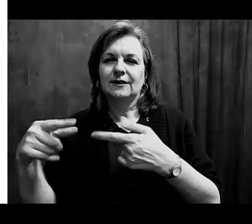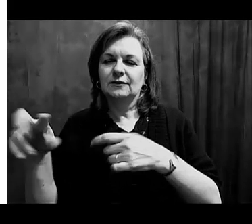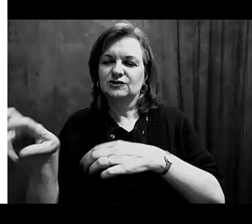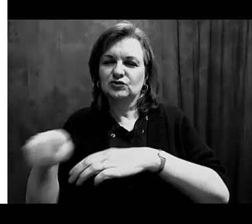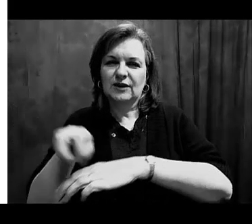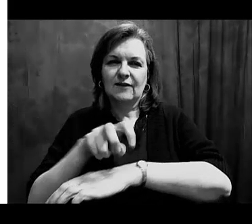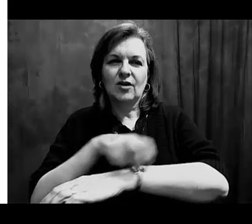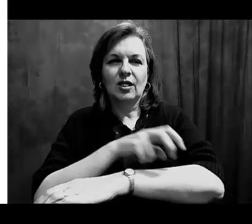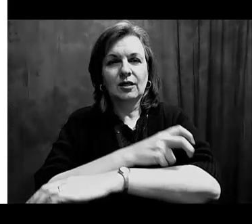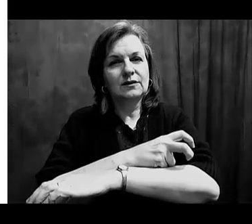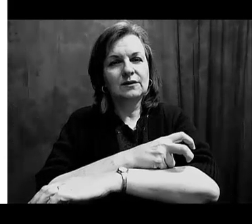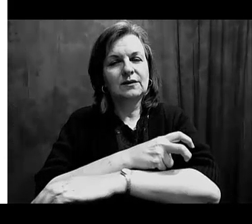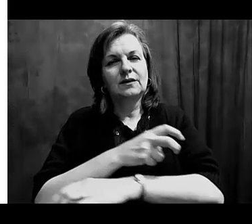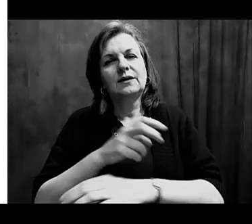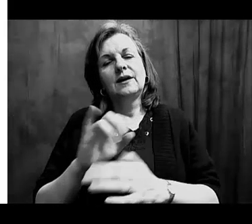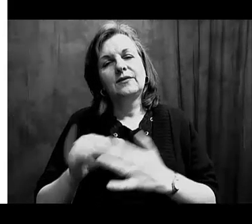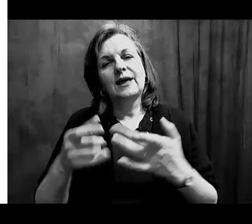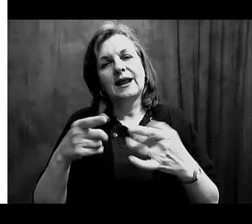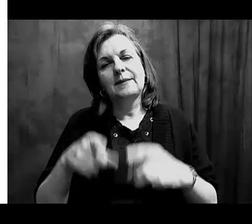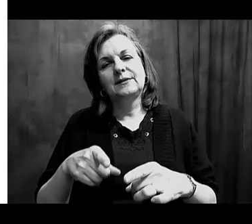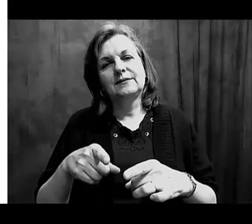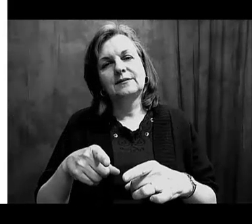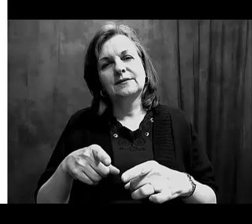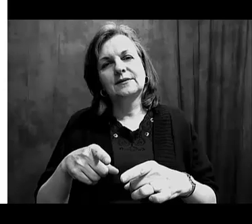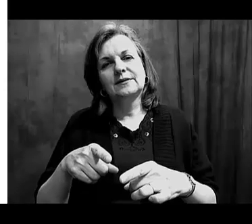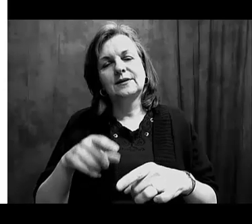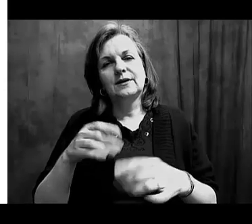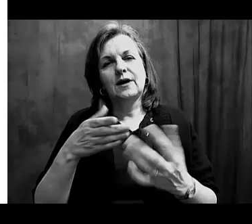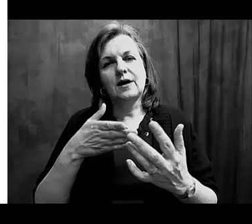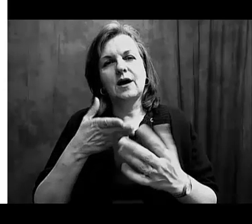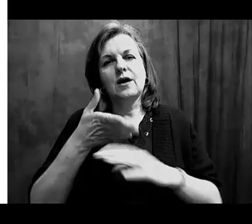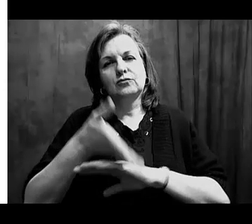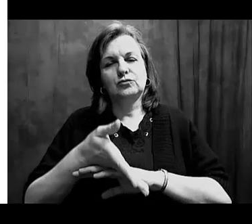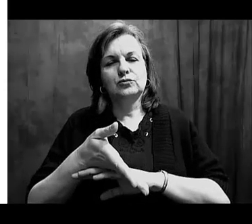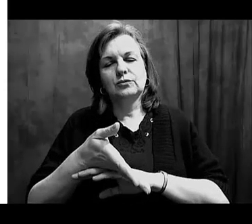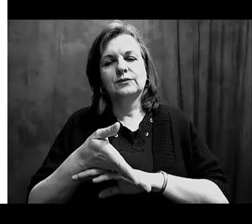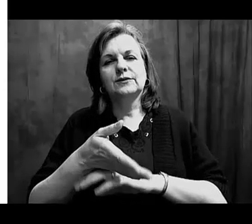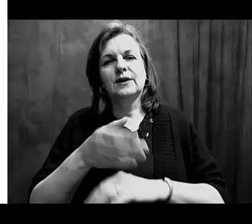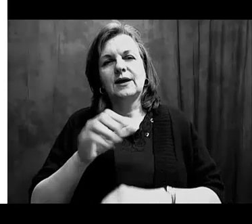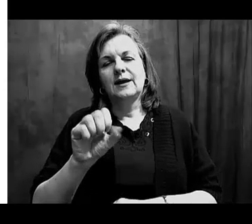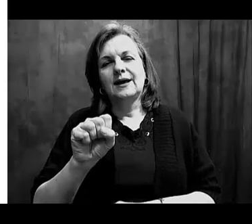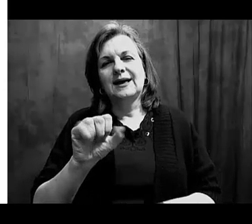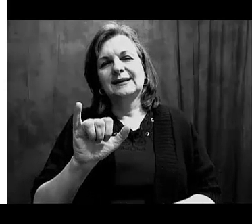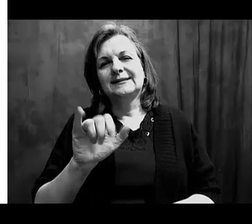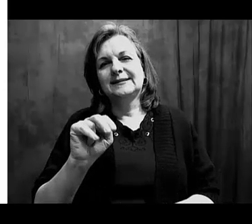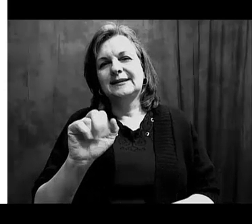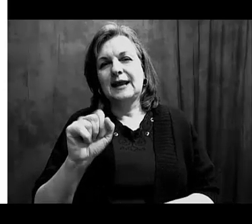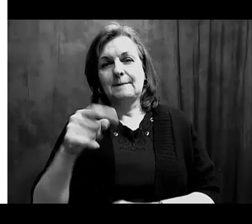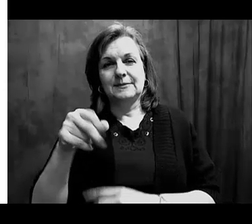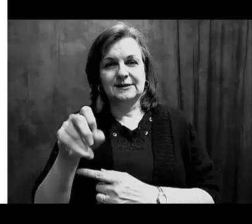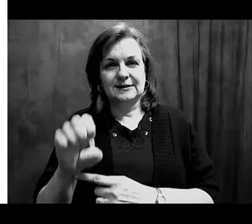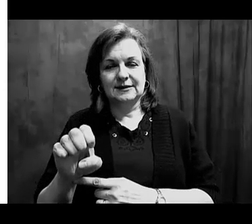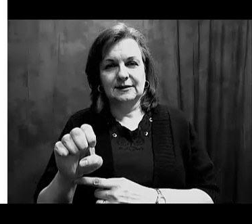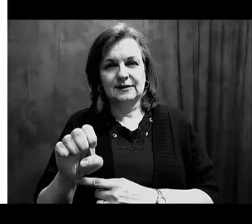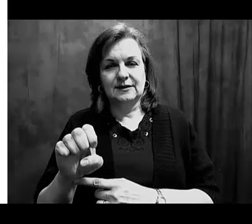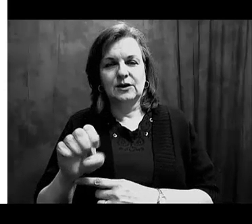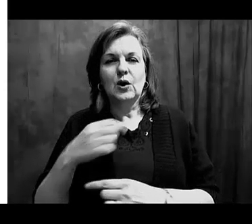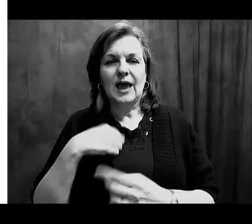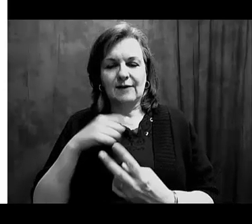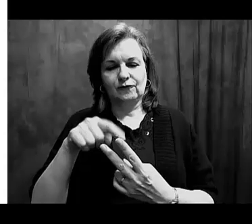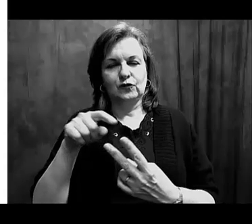in what we call nervous synapses so this is where our signals are transmitted between -- between